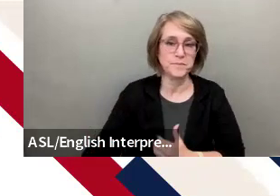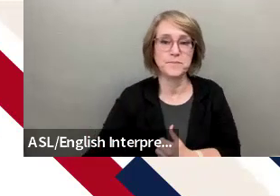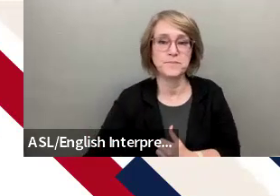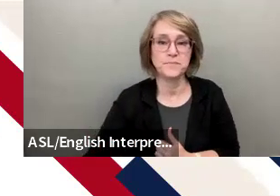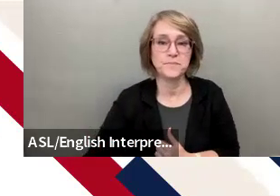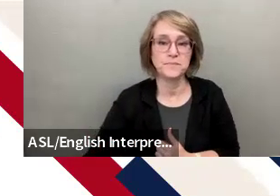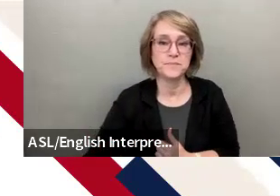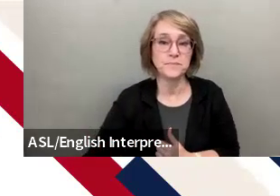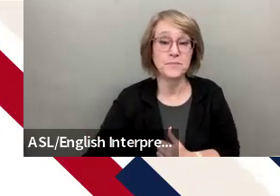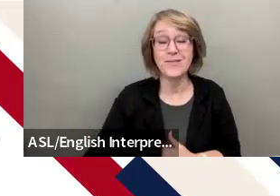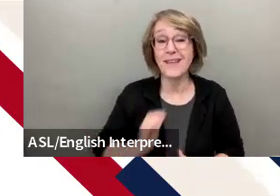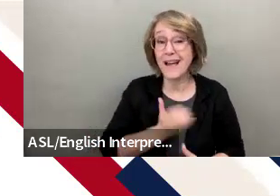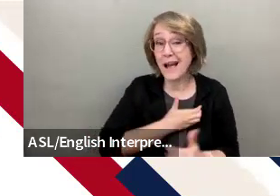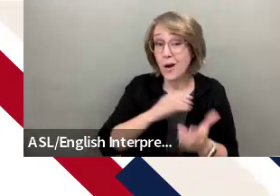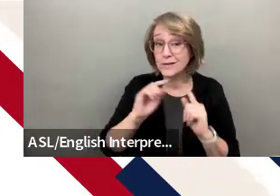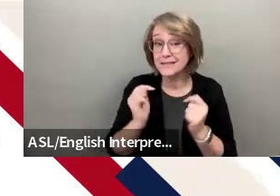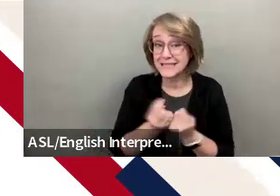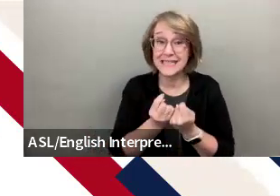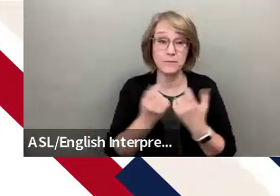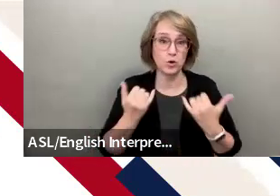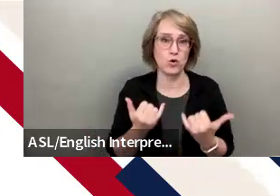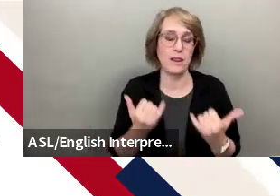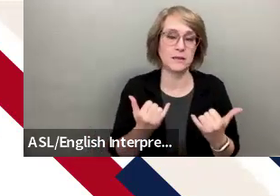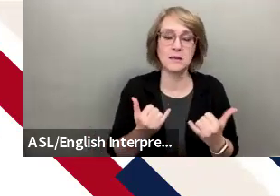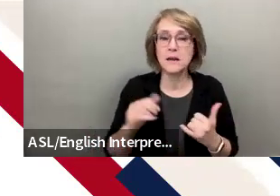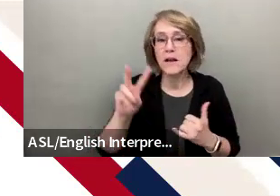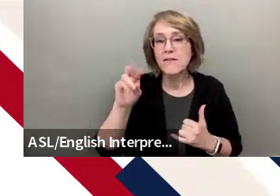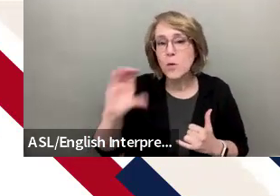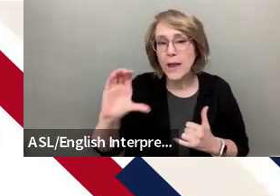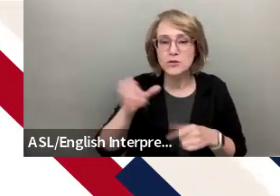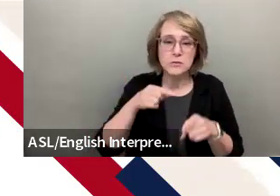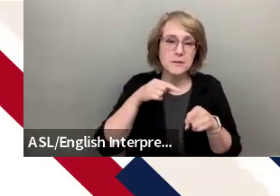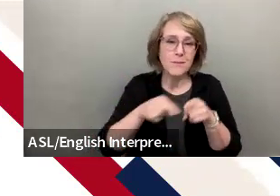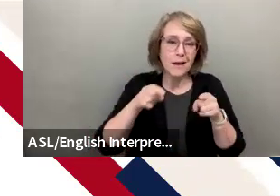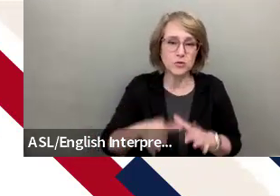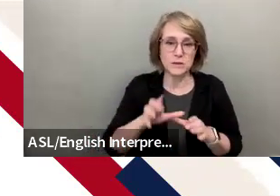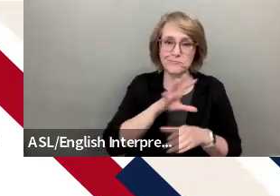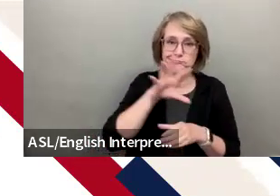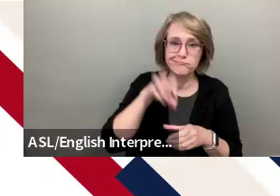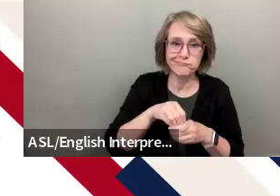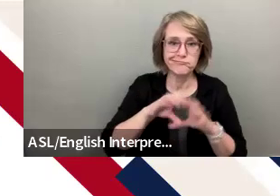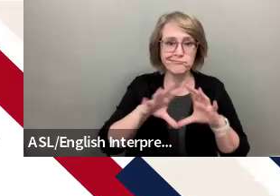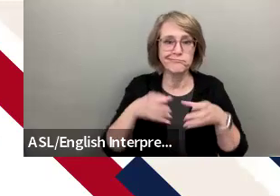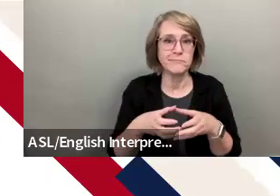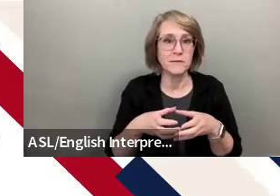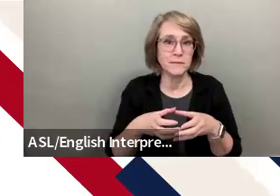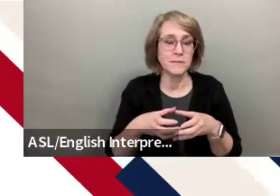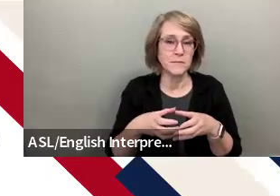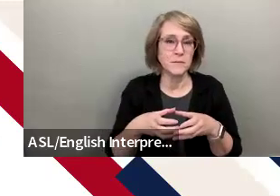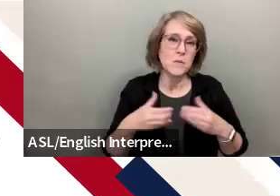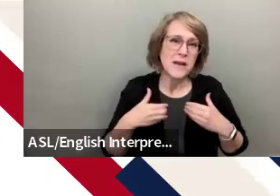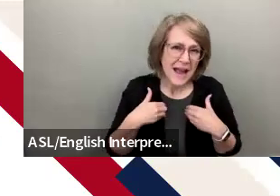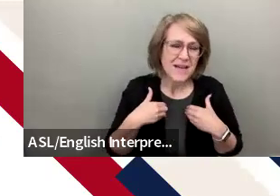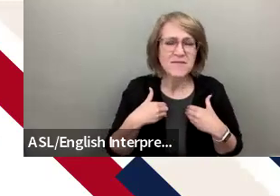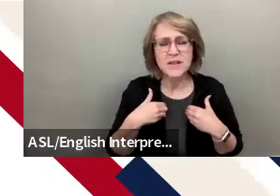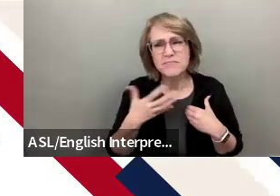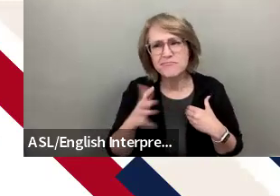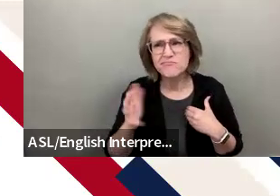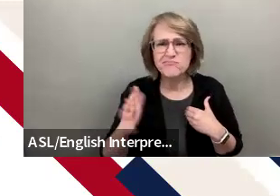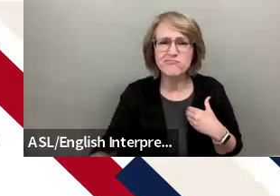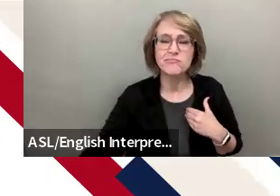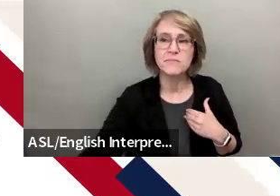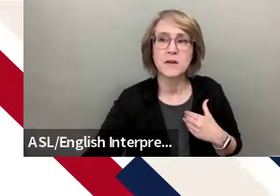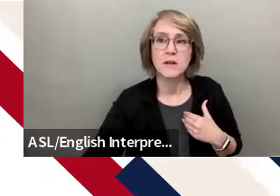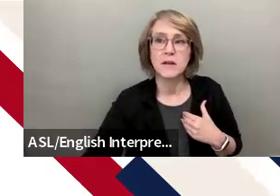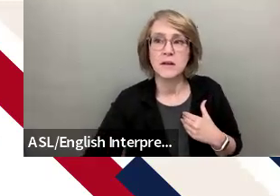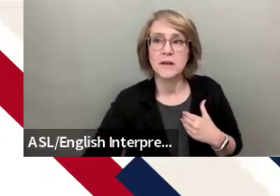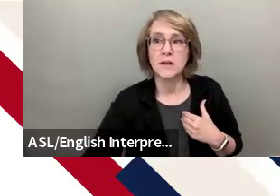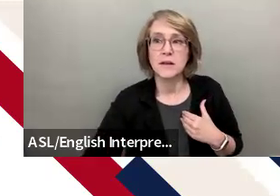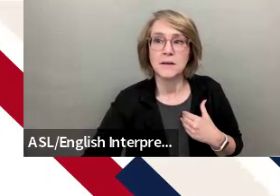ON OUR TEAM OUR TEAM OF VOCATIONAL SPECIALISTS WE HAVE THE OPPORTUNITY TO BE PRETTY CREATIVE